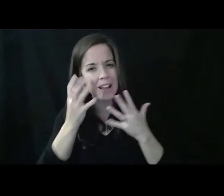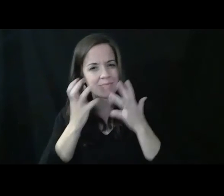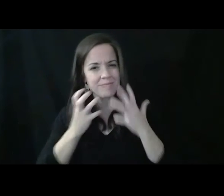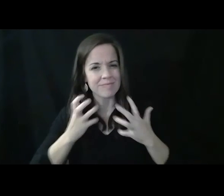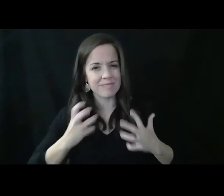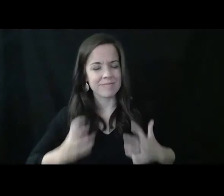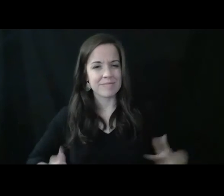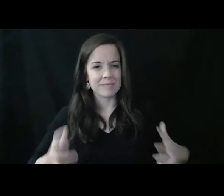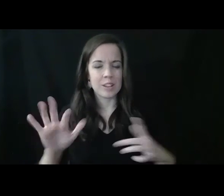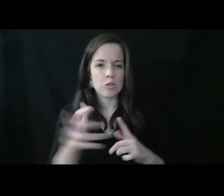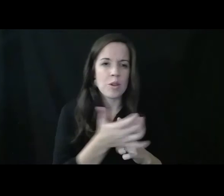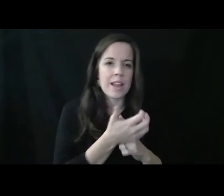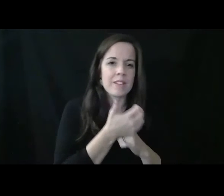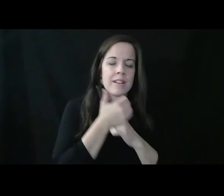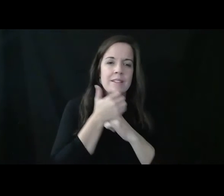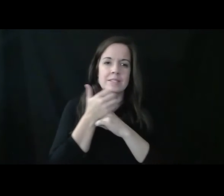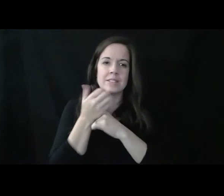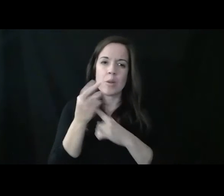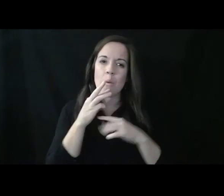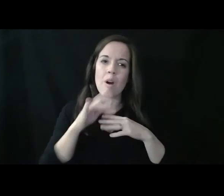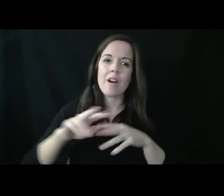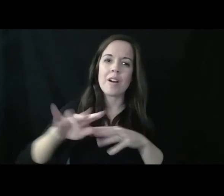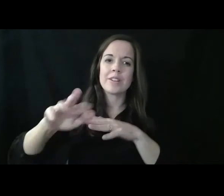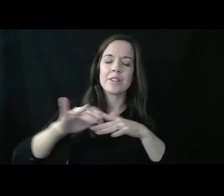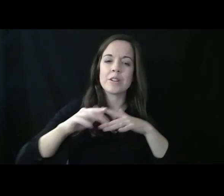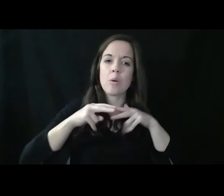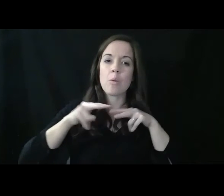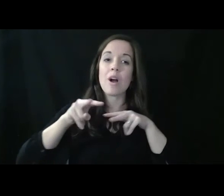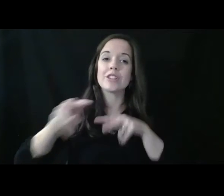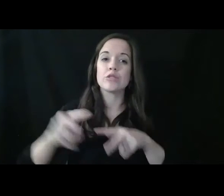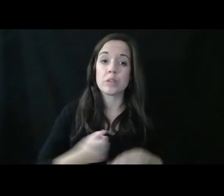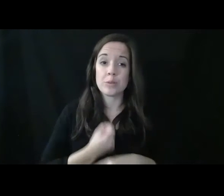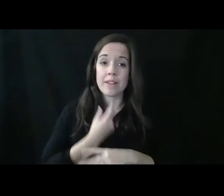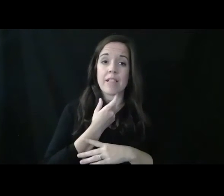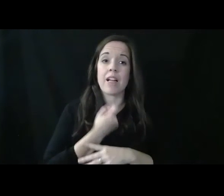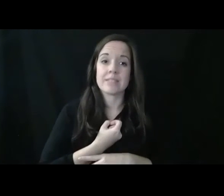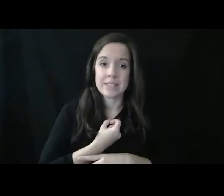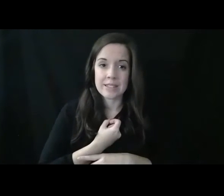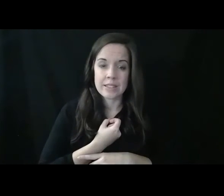what flows in and back, watch for reflexes. There will be enough love, enough everything,